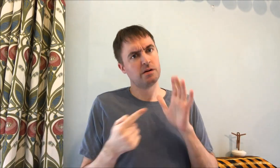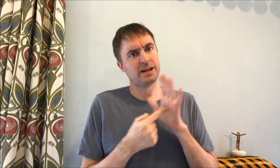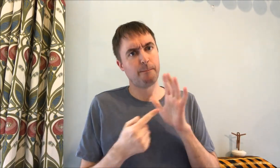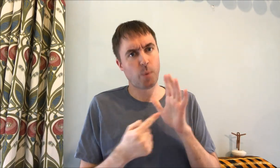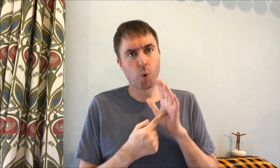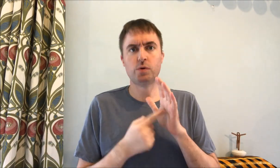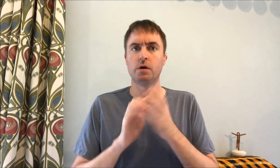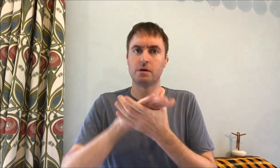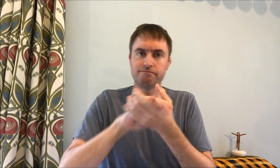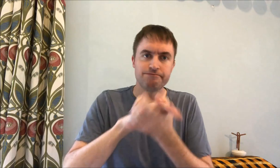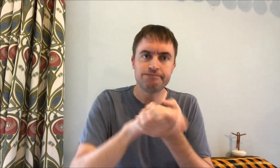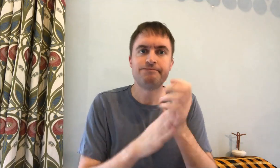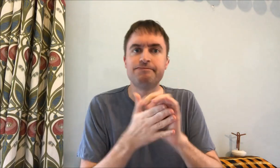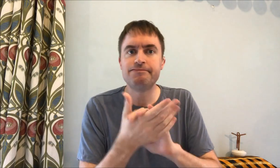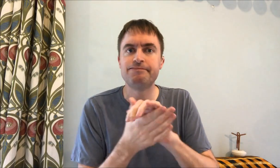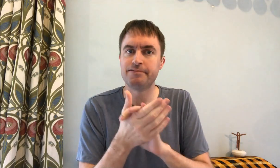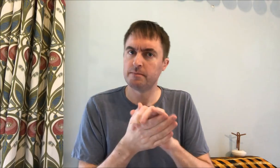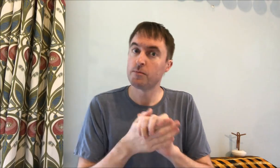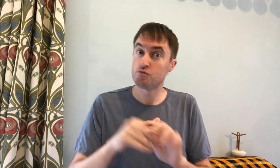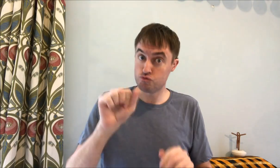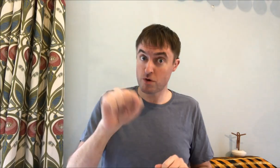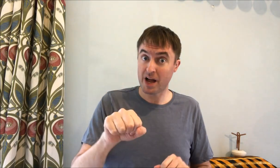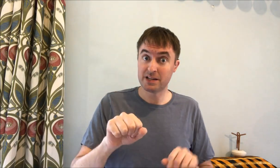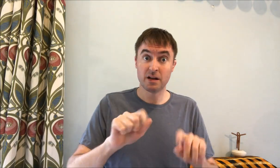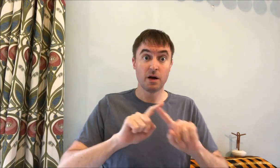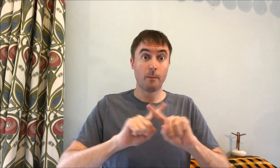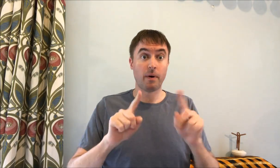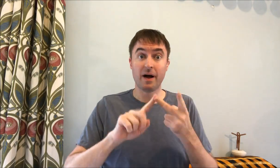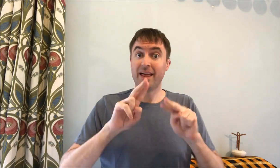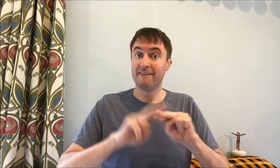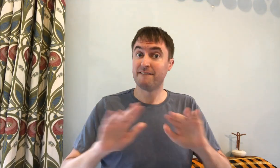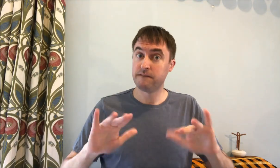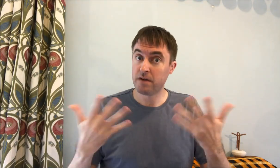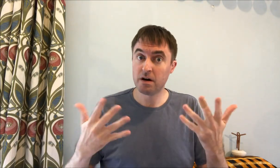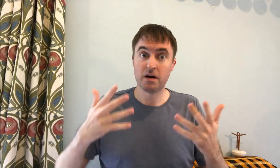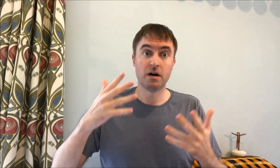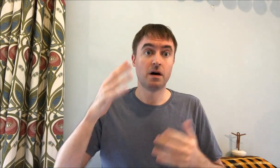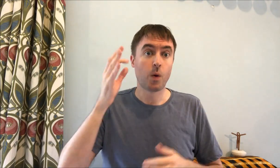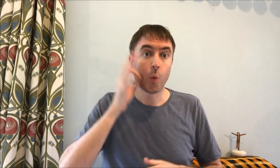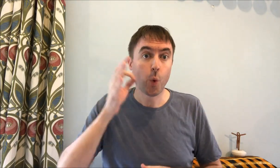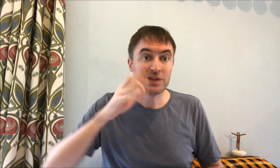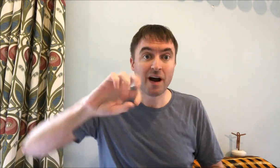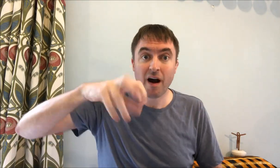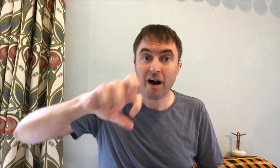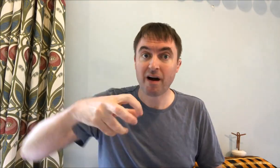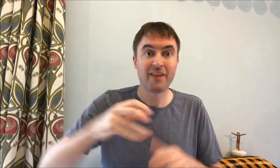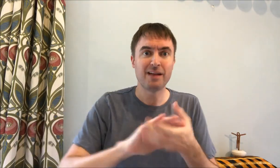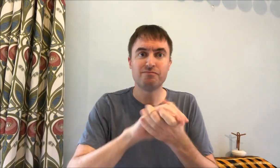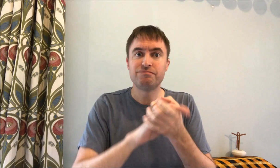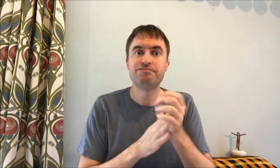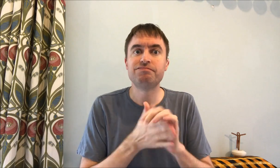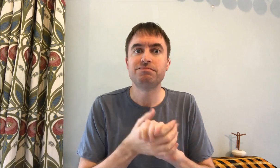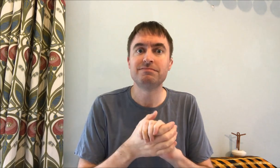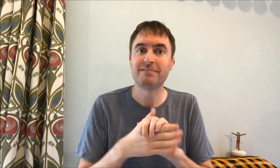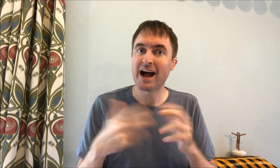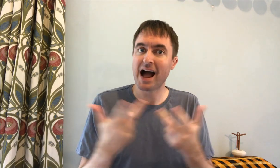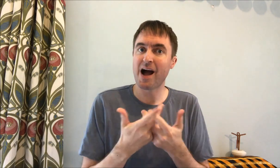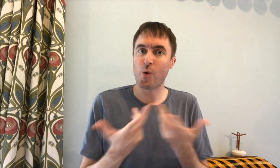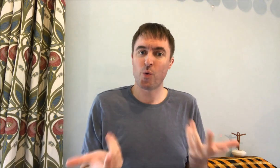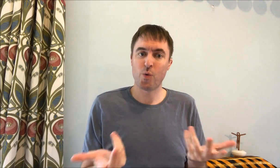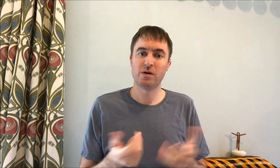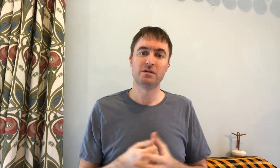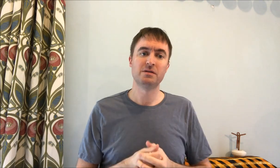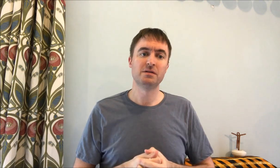We are told that handwashing is very important, but what about those with no clean and running water?